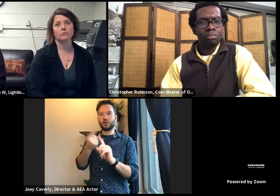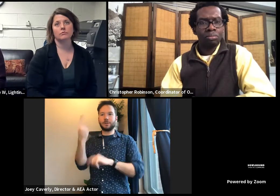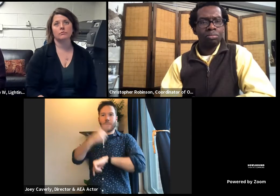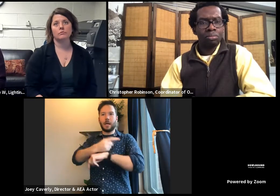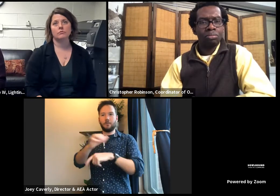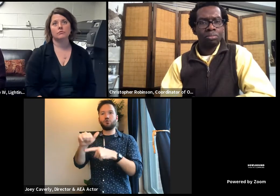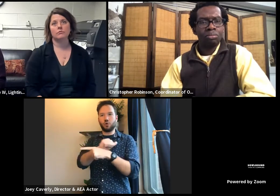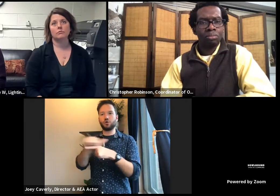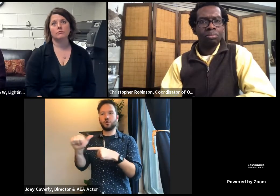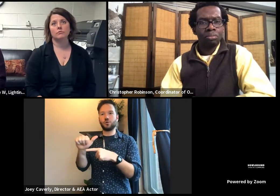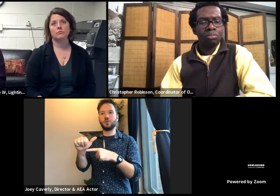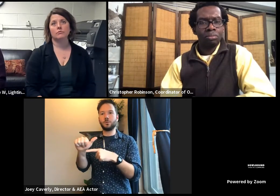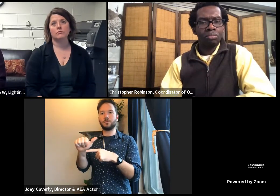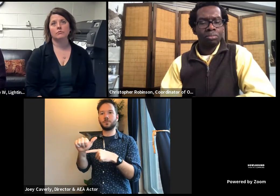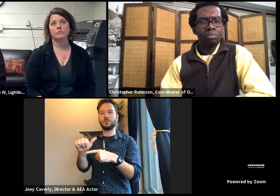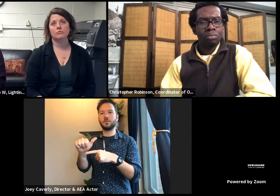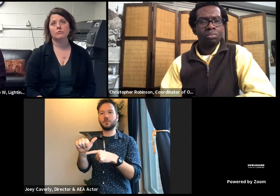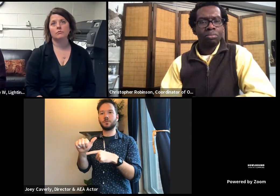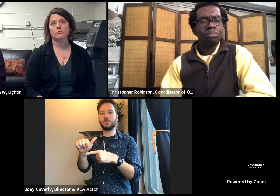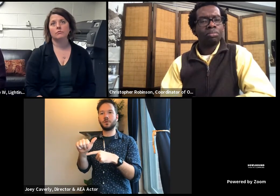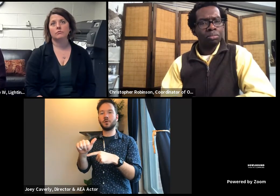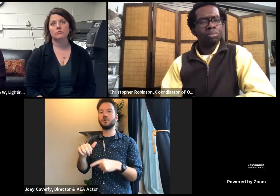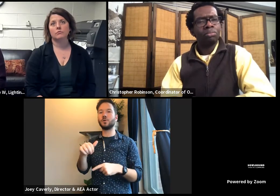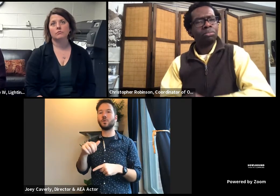and that was apparent from the first day of rehearsal.